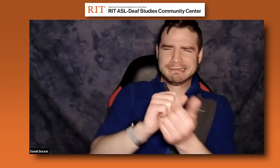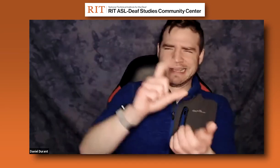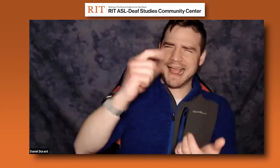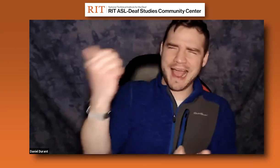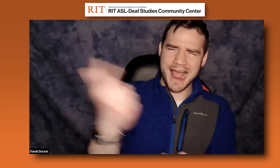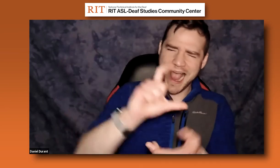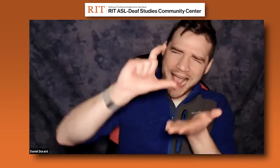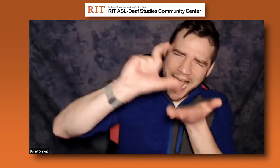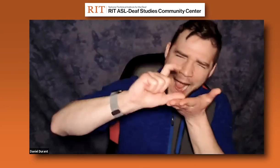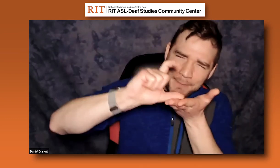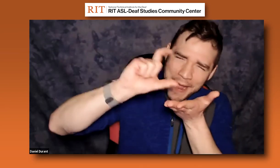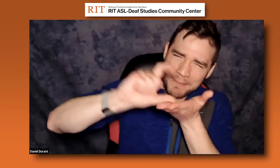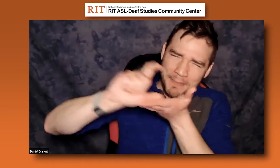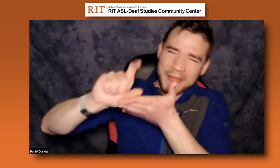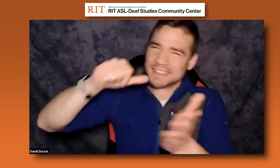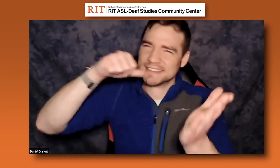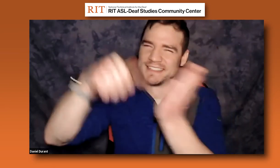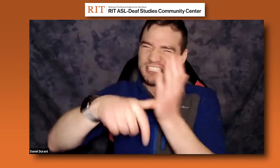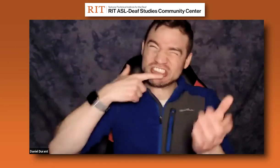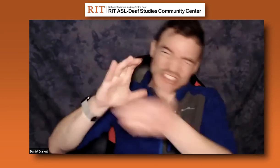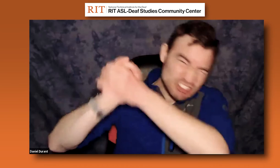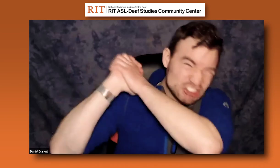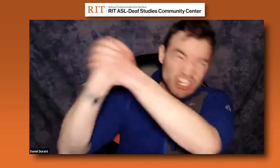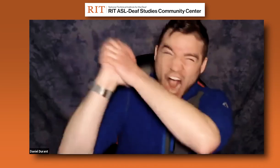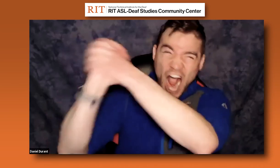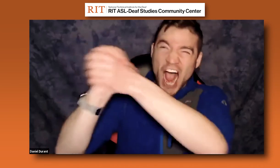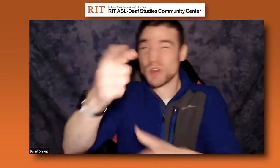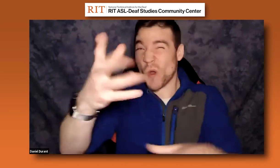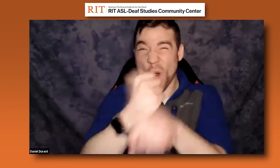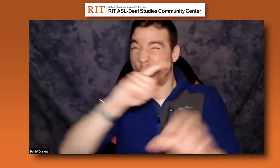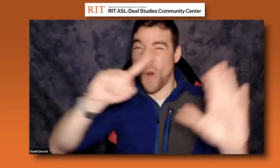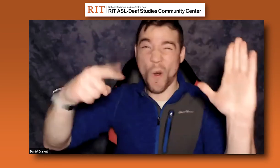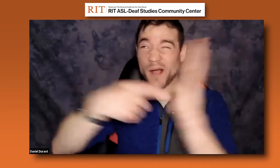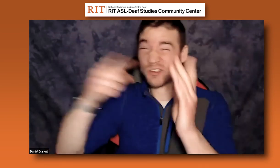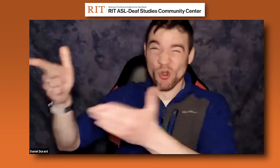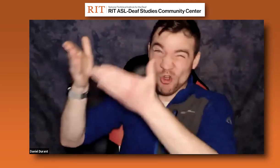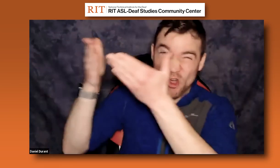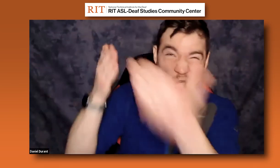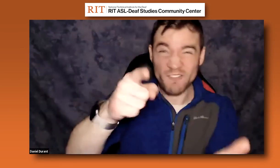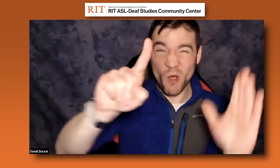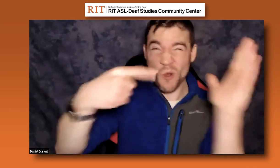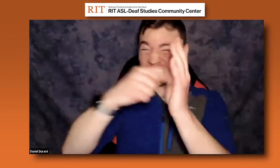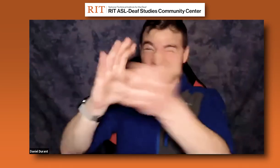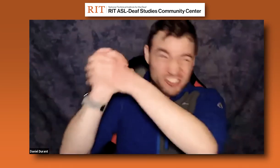my manager saying-- all in caps-- saying, "CONGRATULATIONS! YOU GOT THE ROLE!